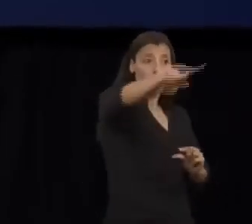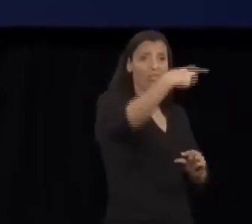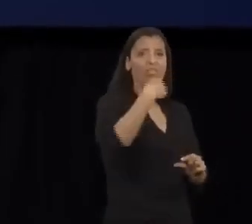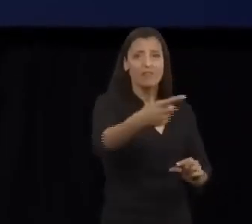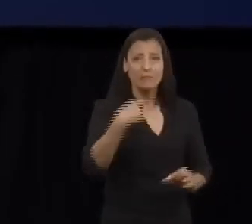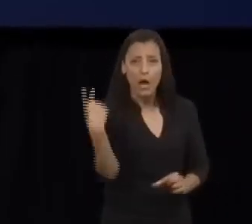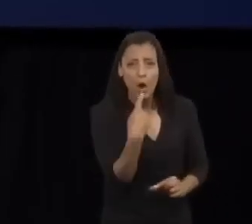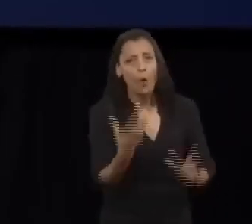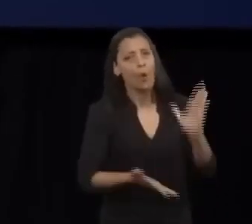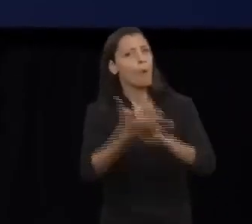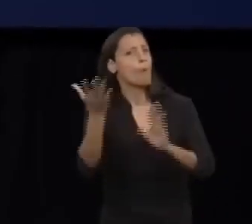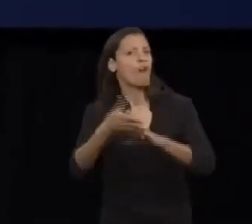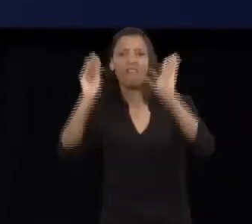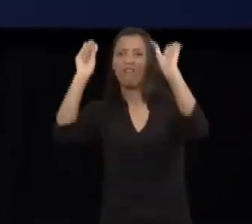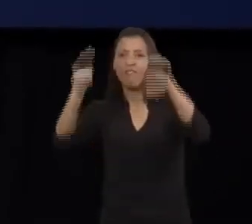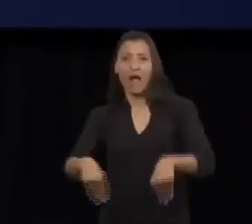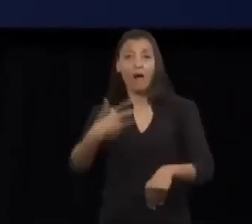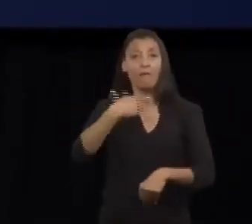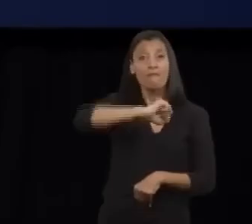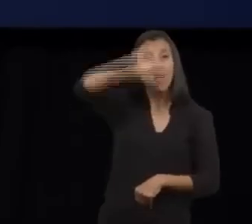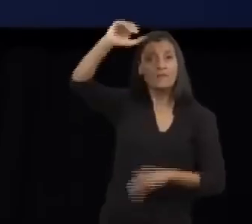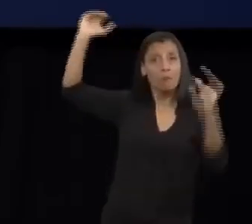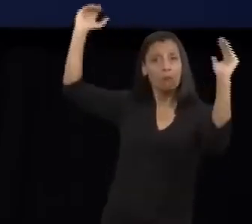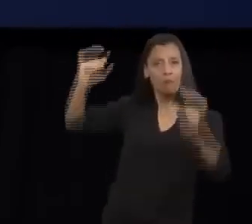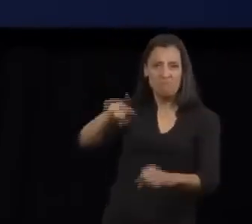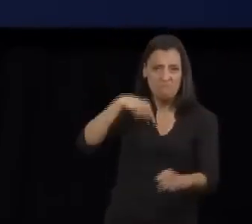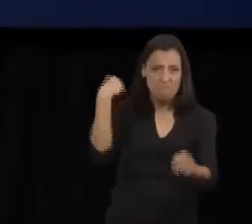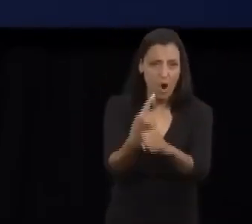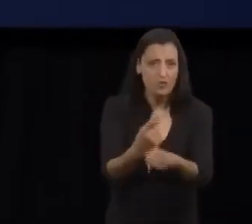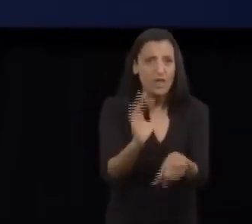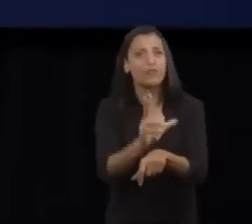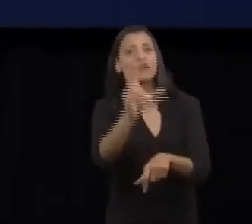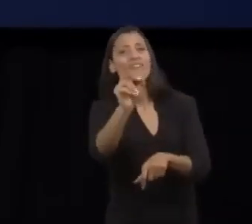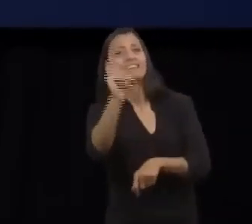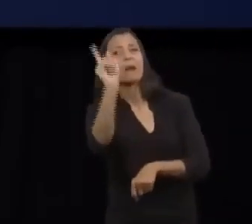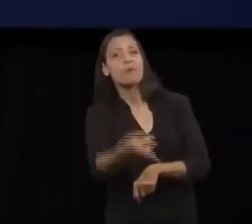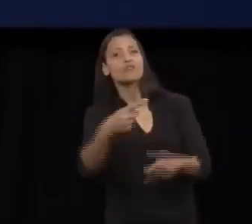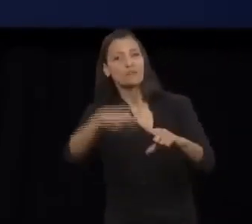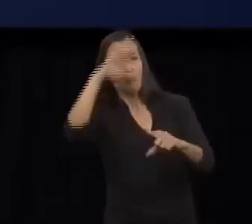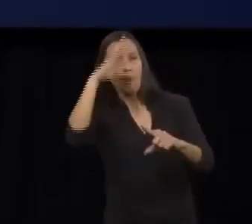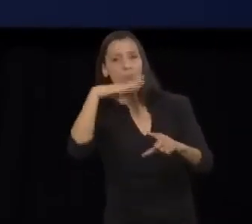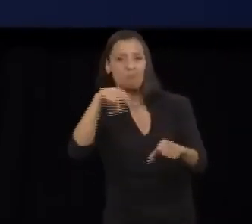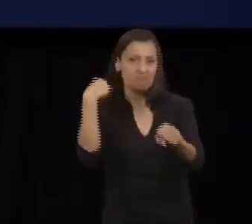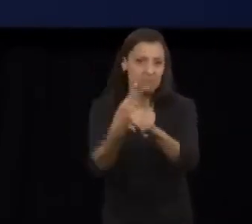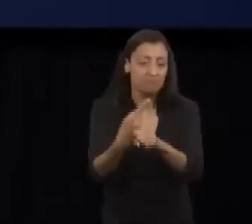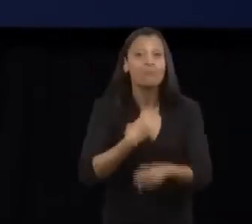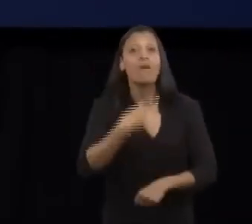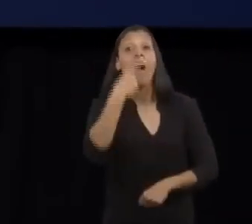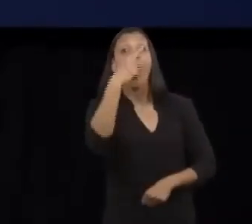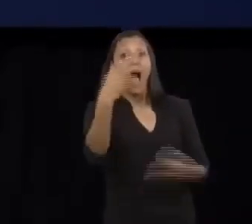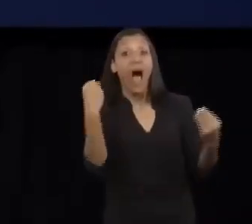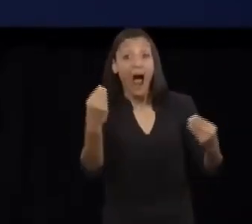that we were not going to be able to lower inflation by levels of 30% per month. When inflation dropped,